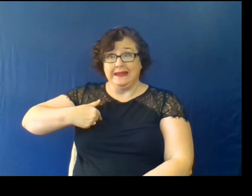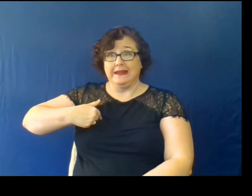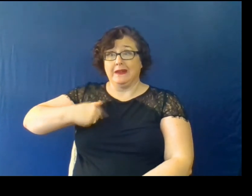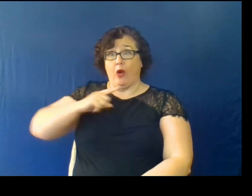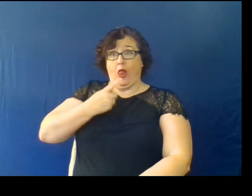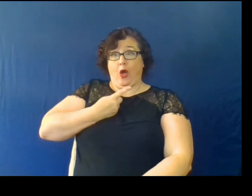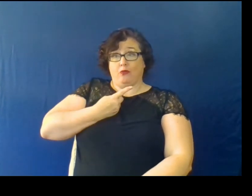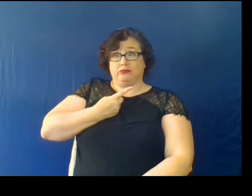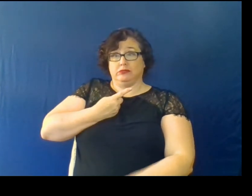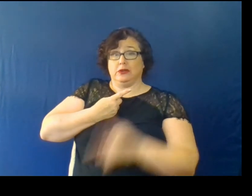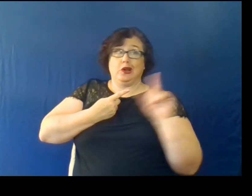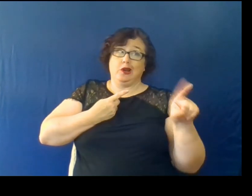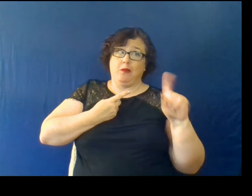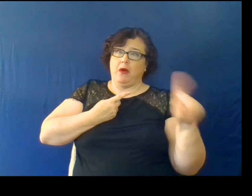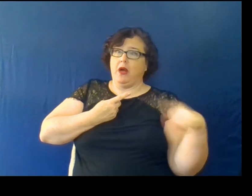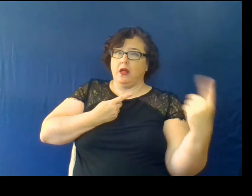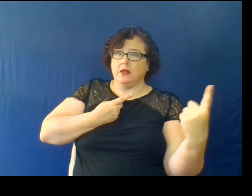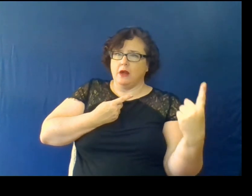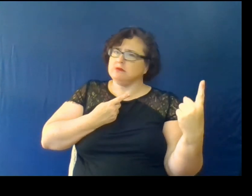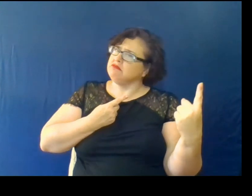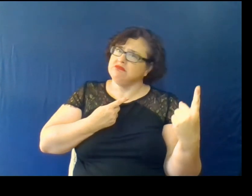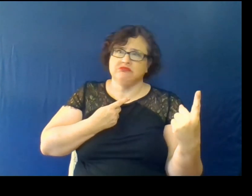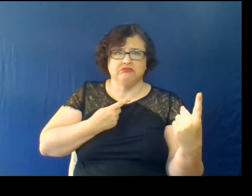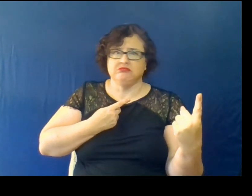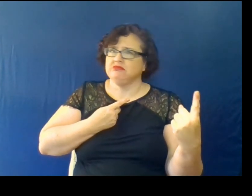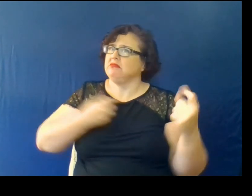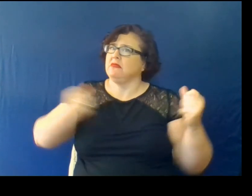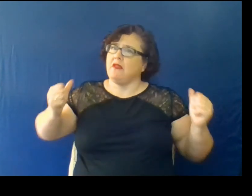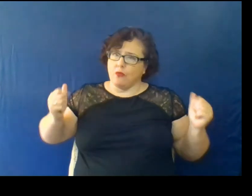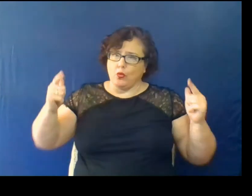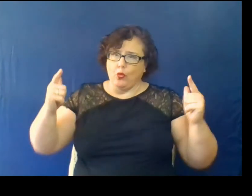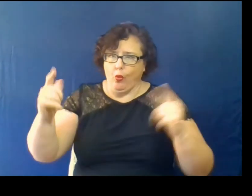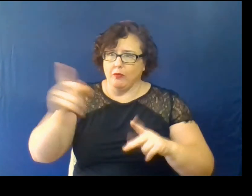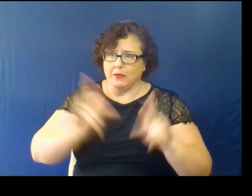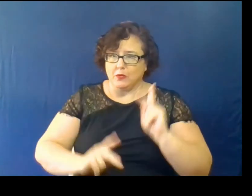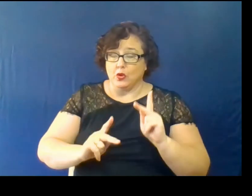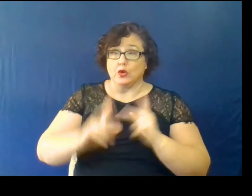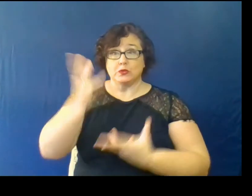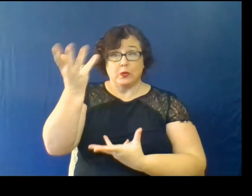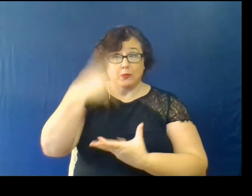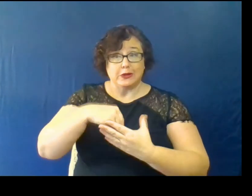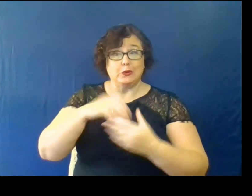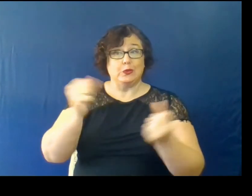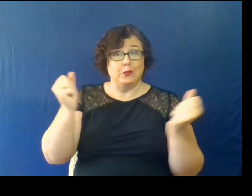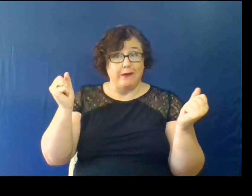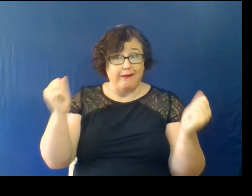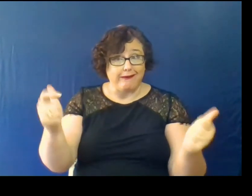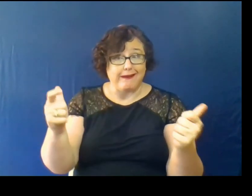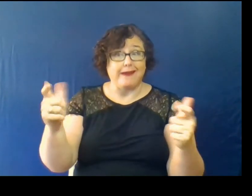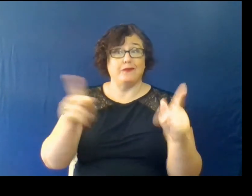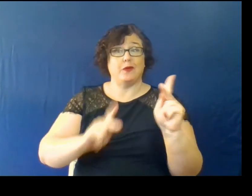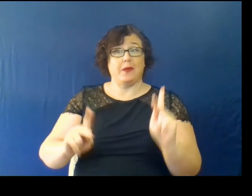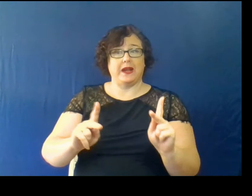for everyone because once we include everyone in the picture then we're really able to understand